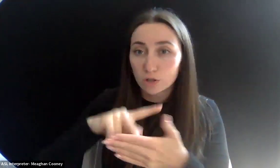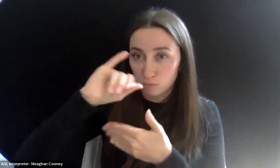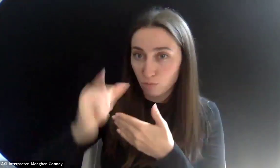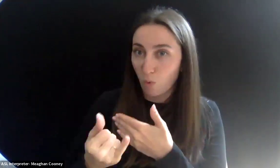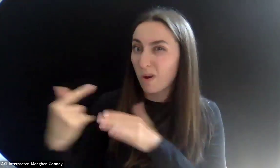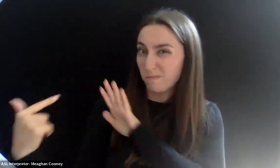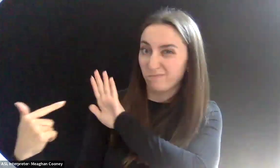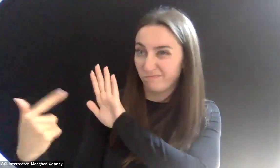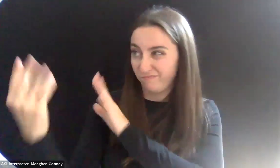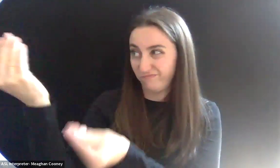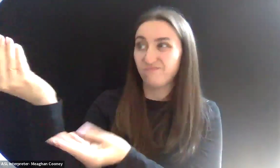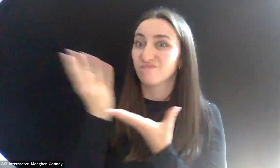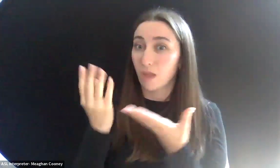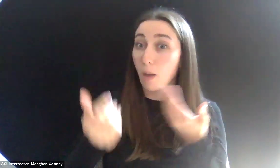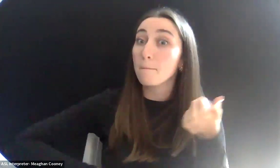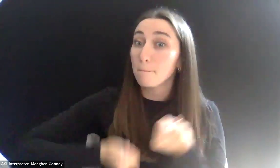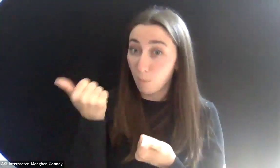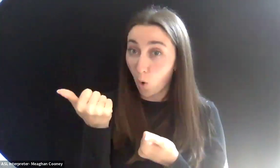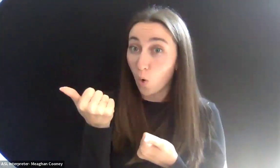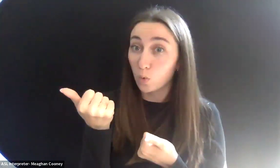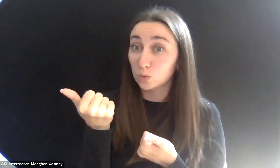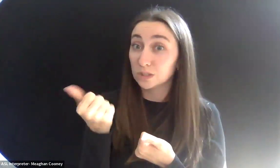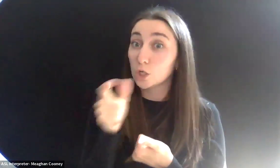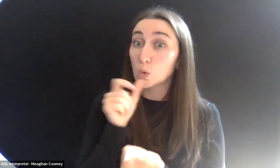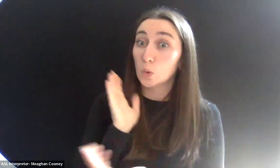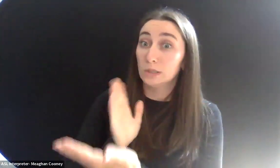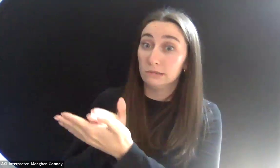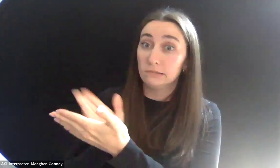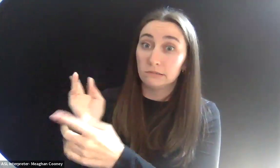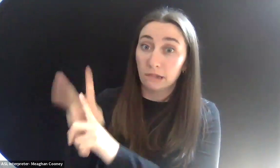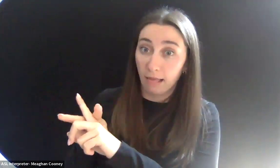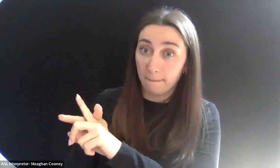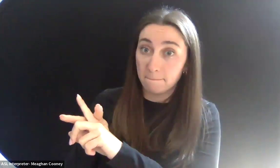claims that come in seeking coverage under flood insurance